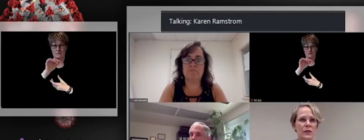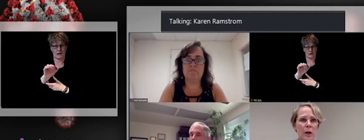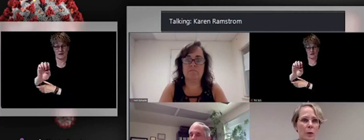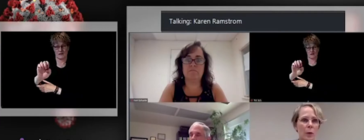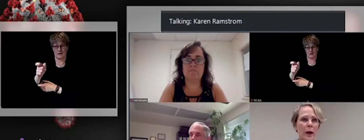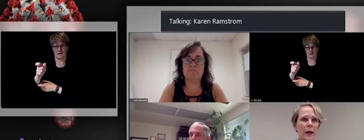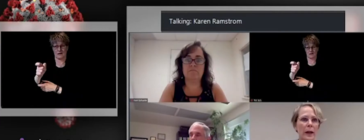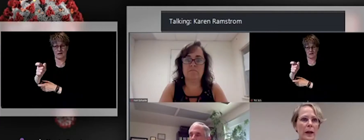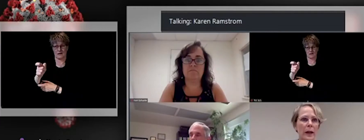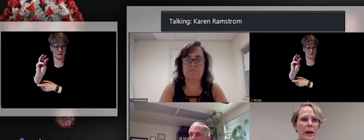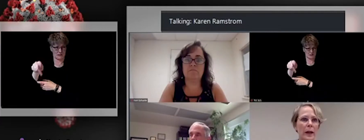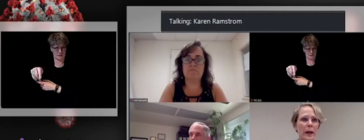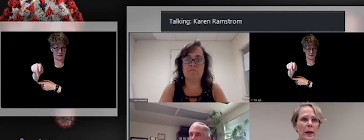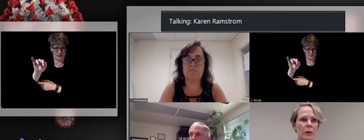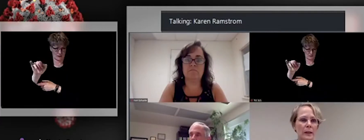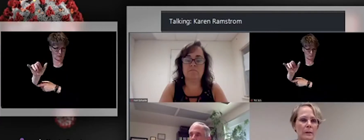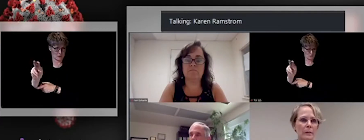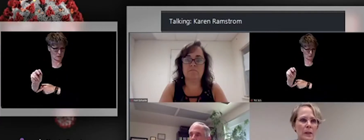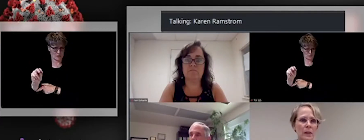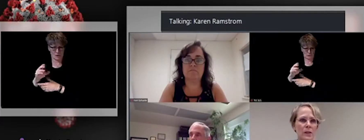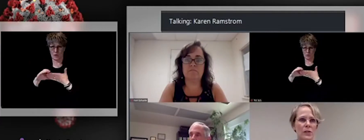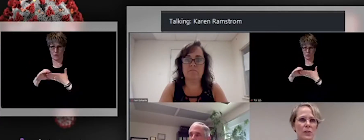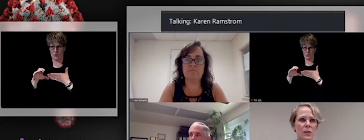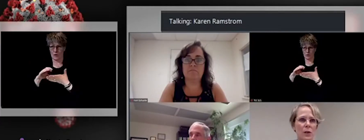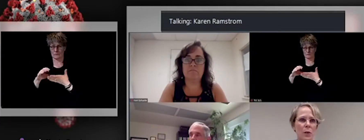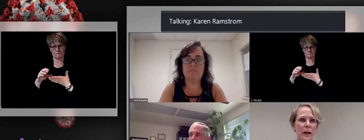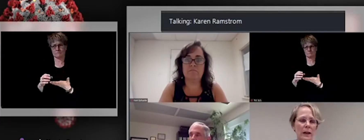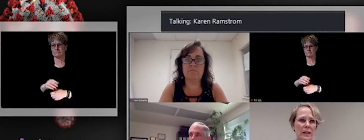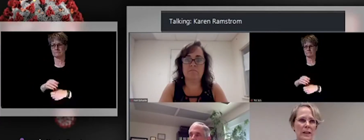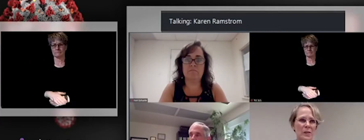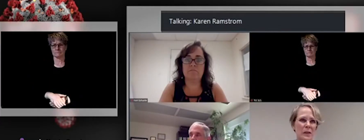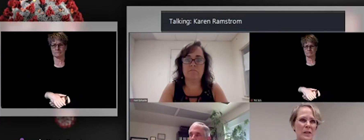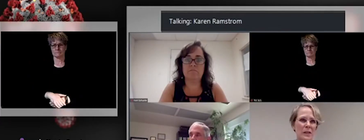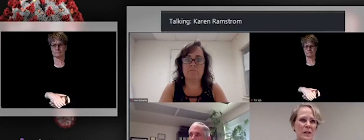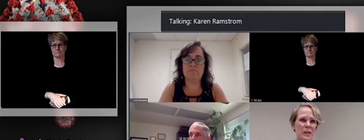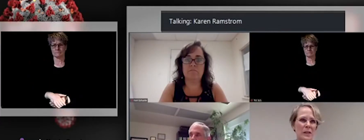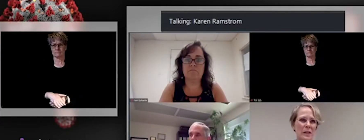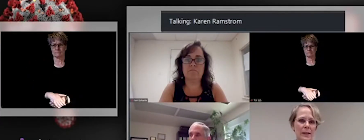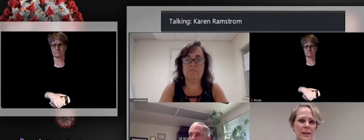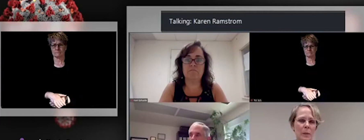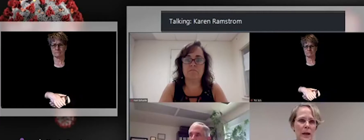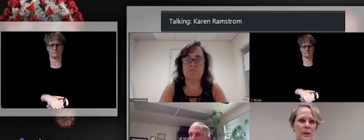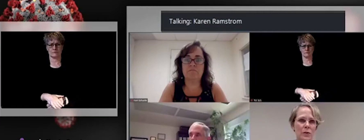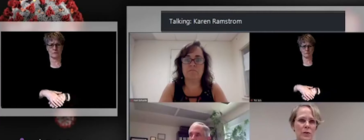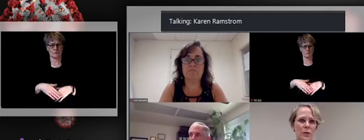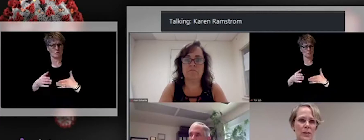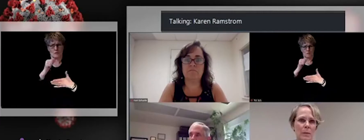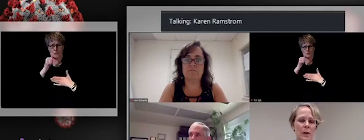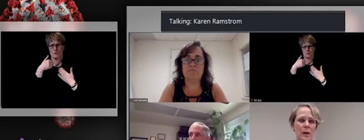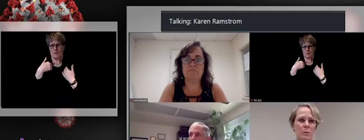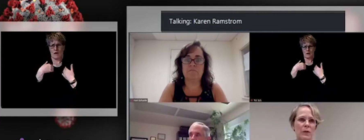and what weight it would hold. So, I can't speak to that in detail, but I do know some